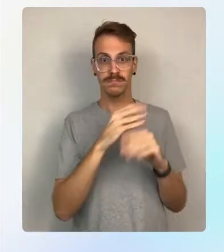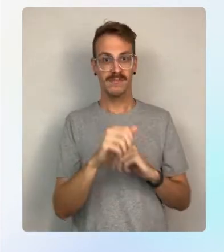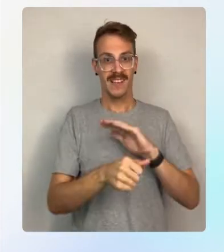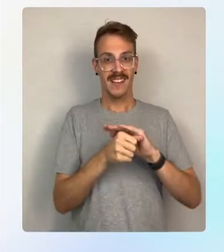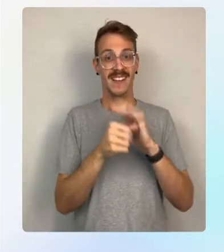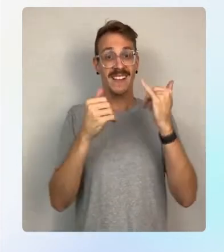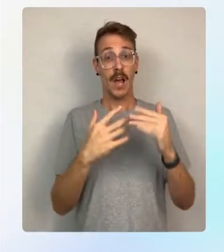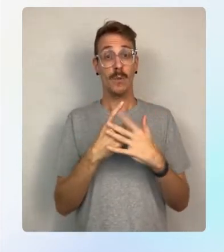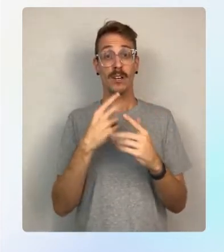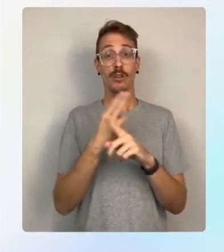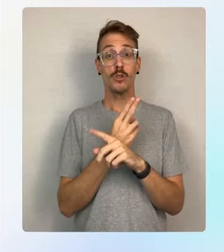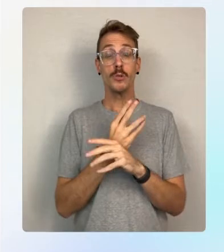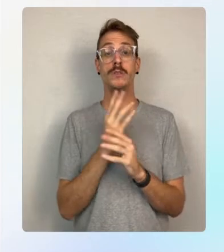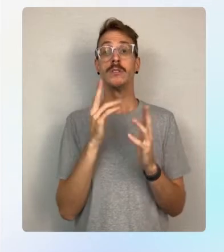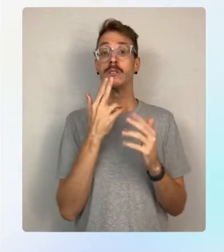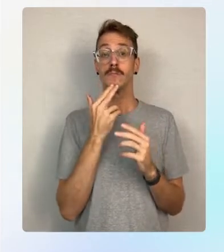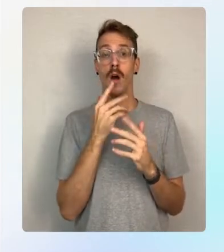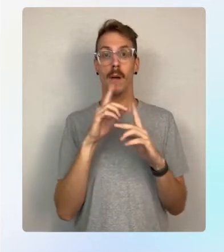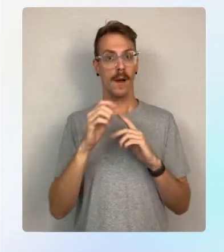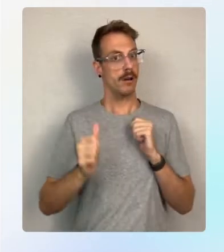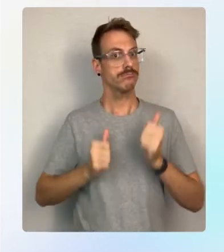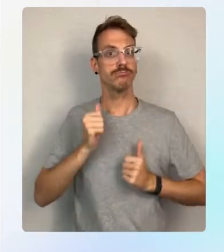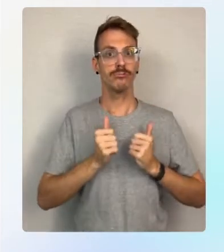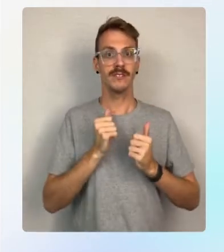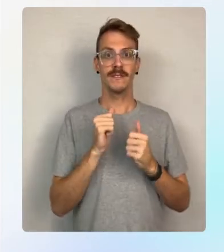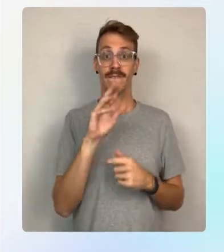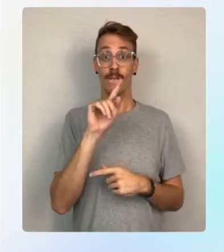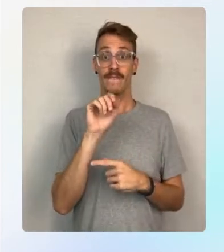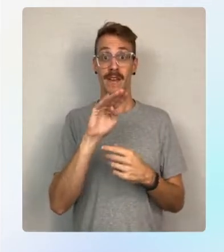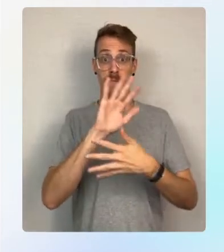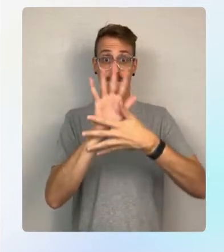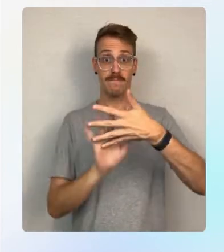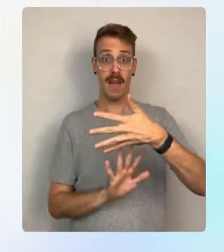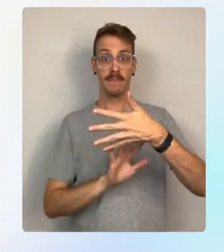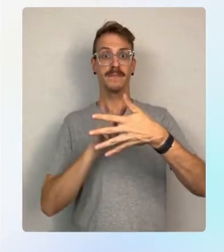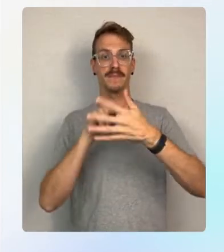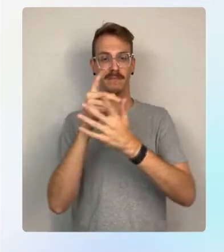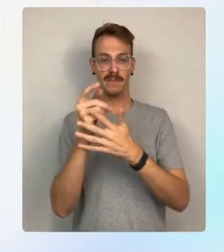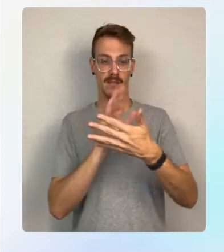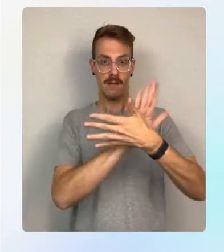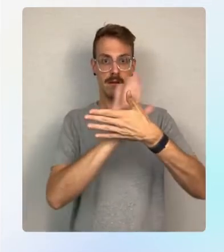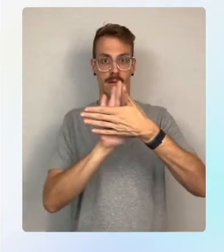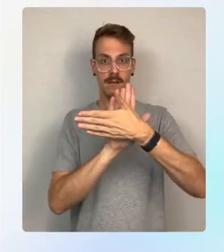we can now use more aggressive foveation maps, hence delivering more GPU saving.